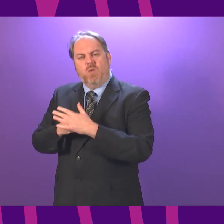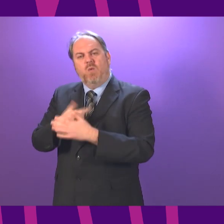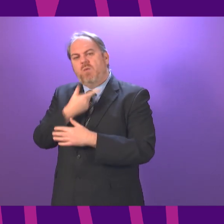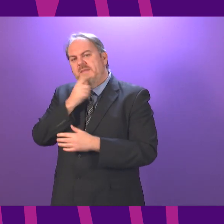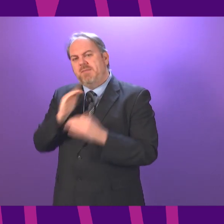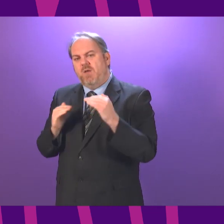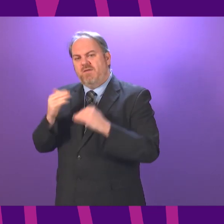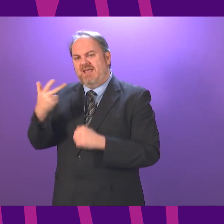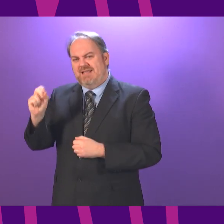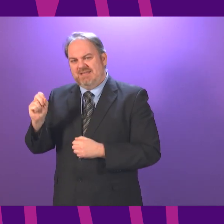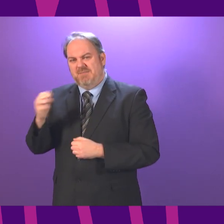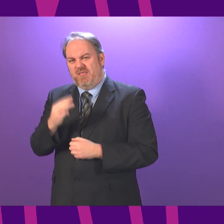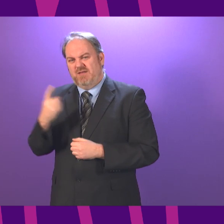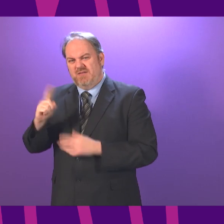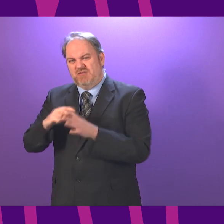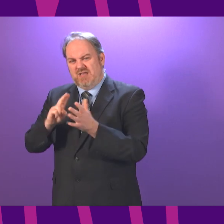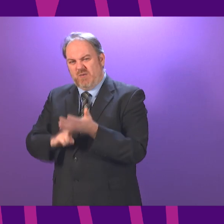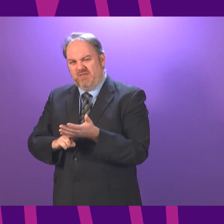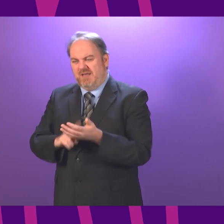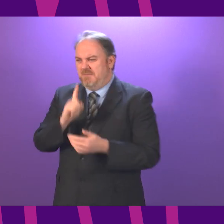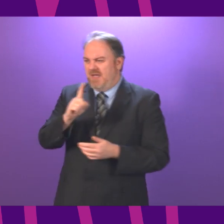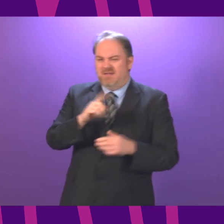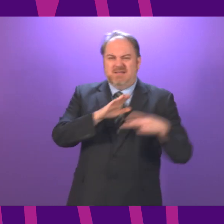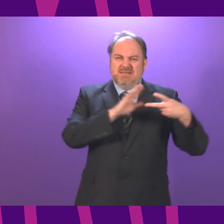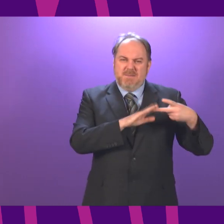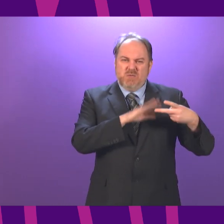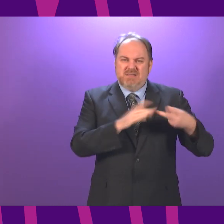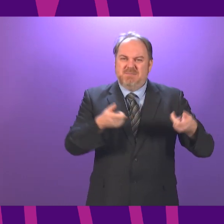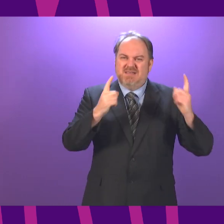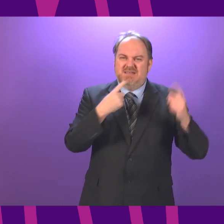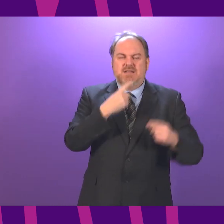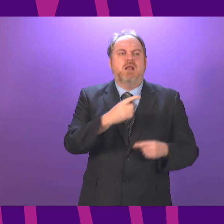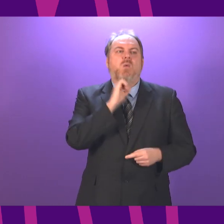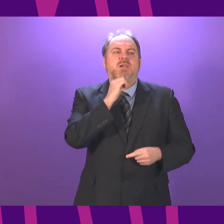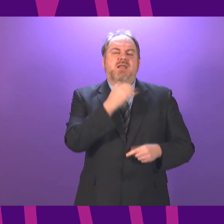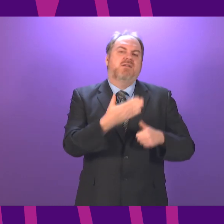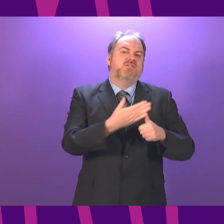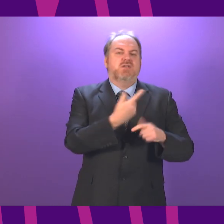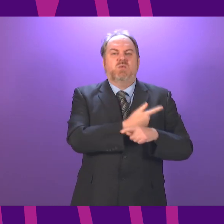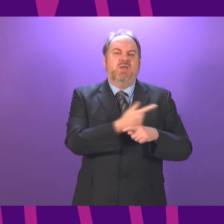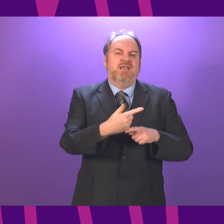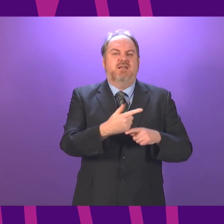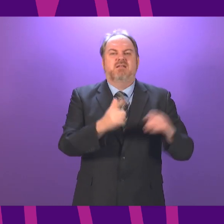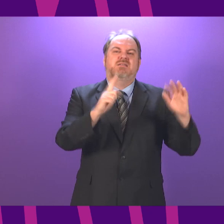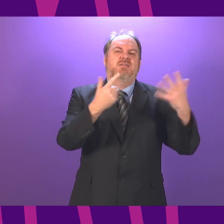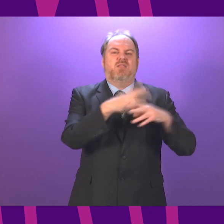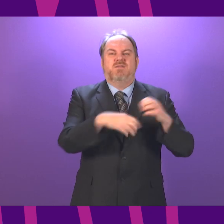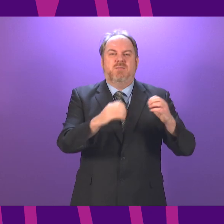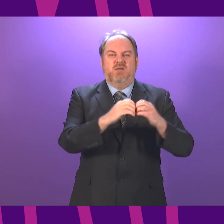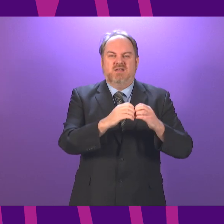but the Deputy First Minister has committed to 7 February. The First Minister called the vaccination programme a race against Covid and I